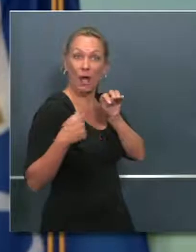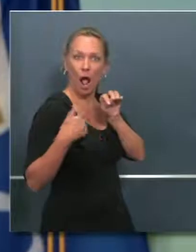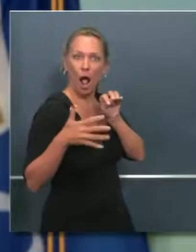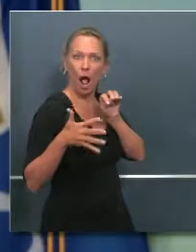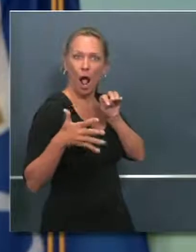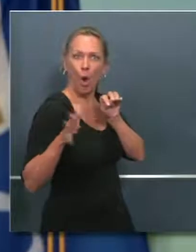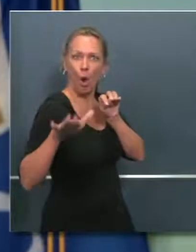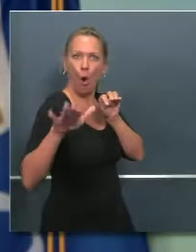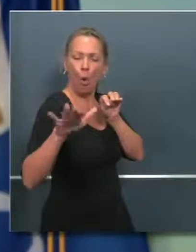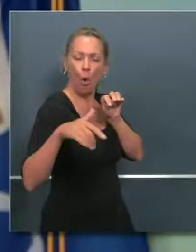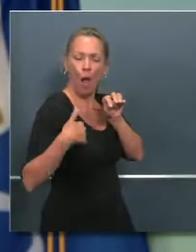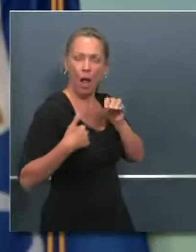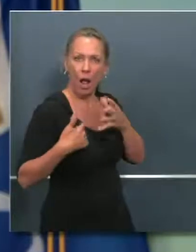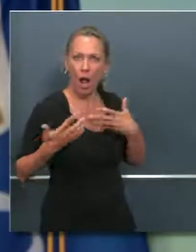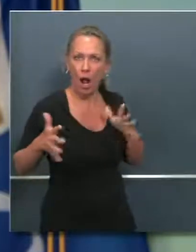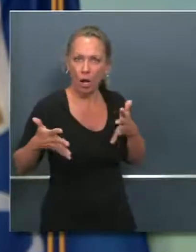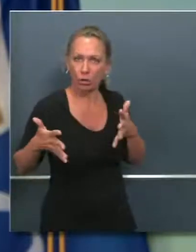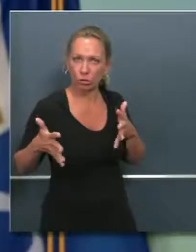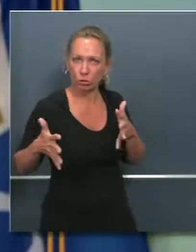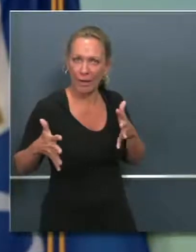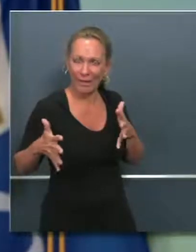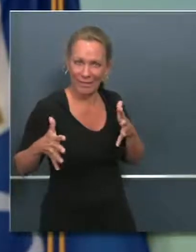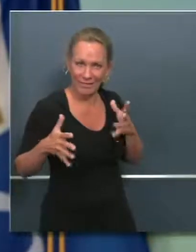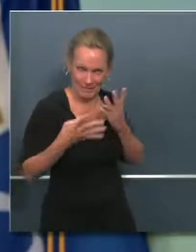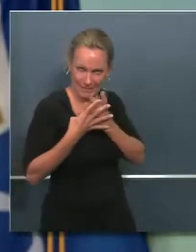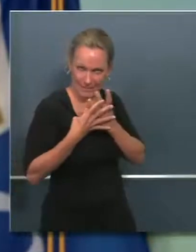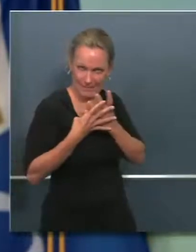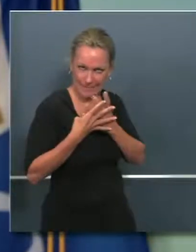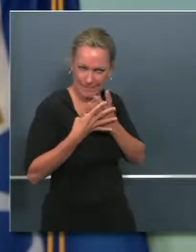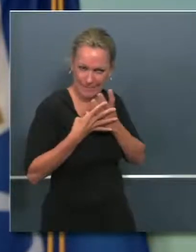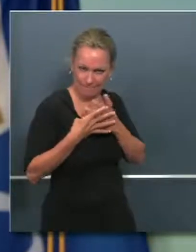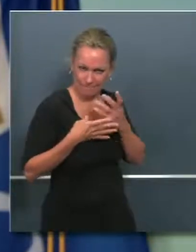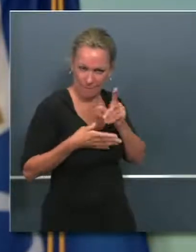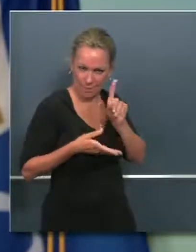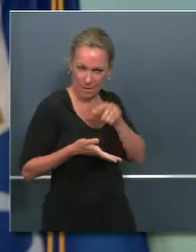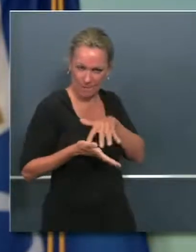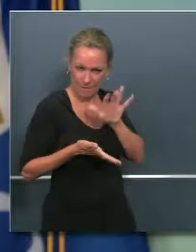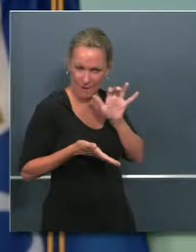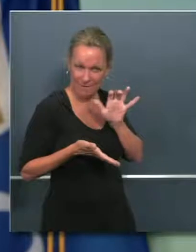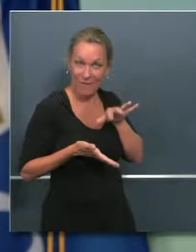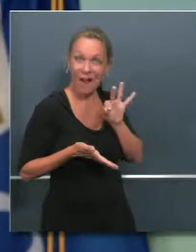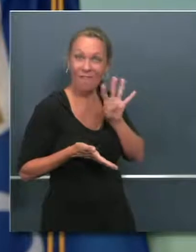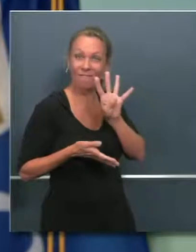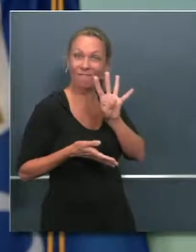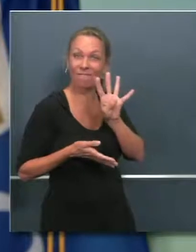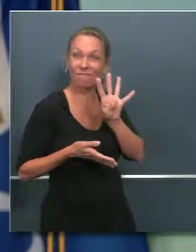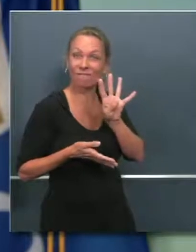contrary that's an imperative that we work to keep our inmates safe in our staff safe and these